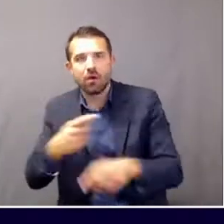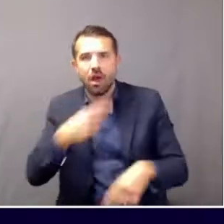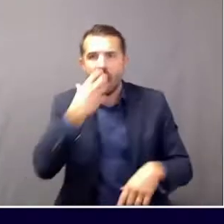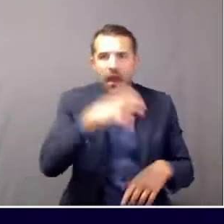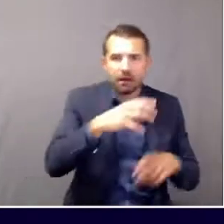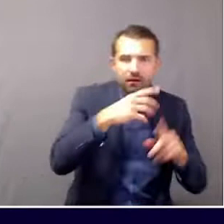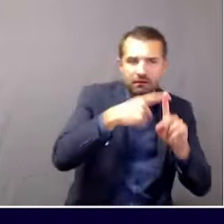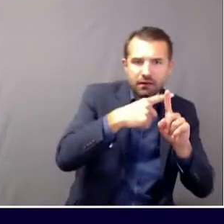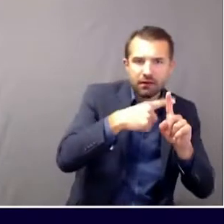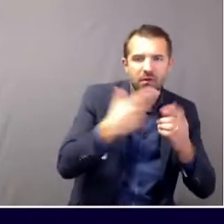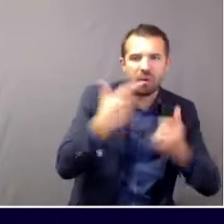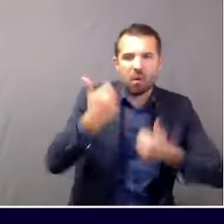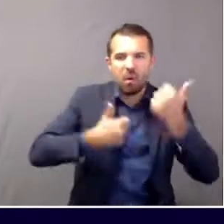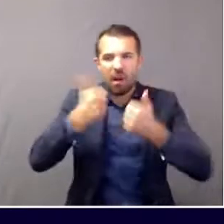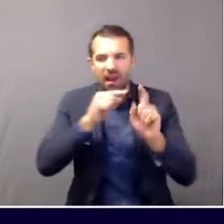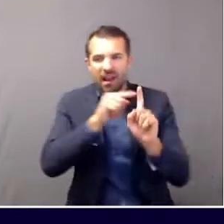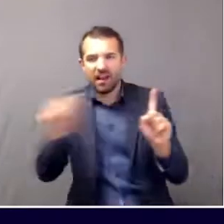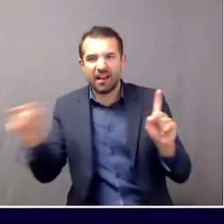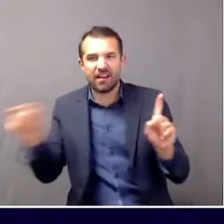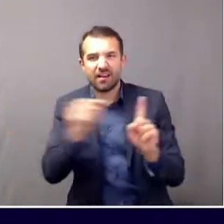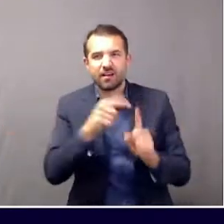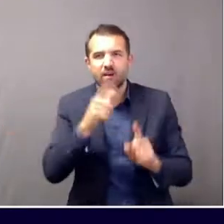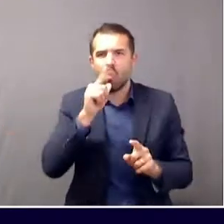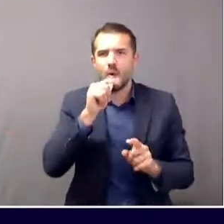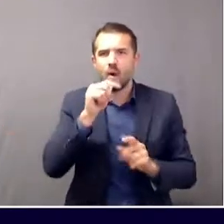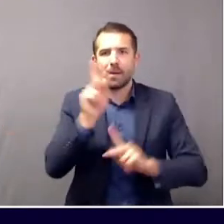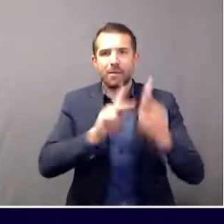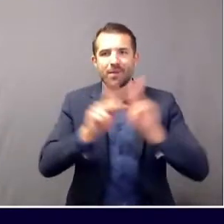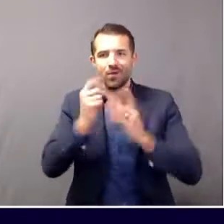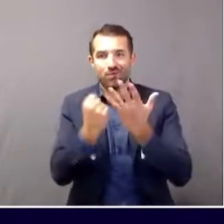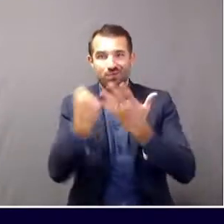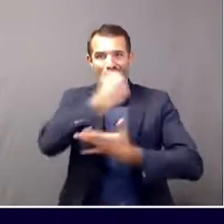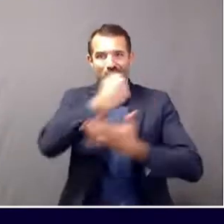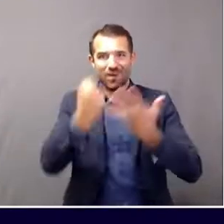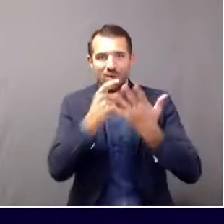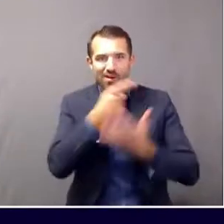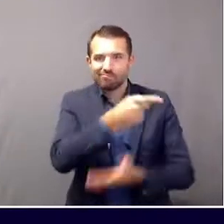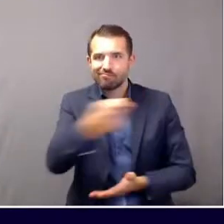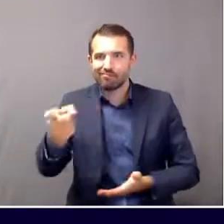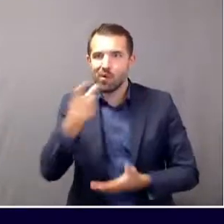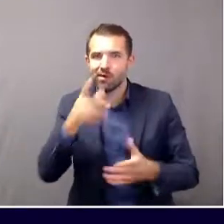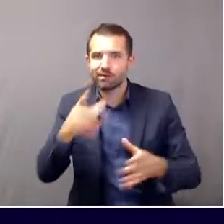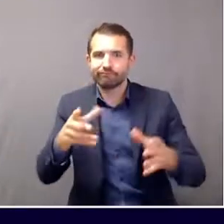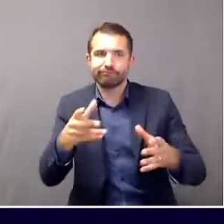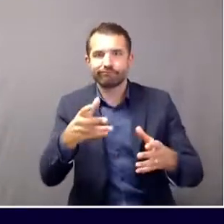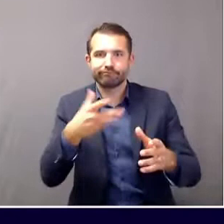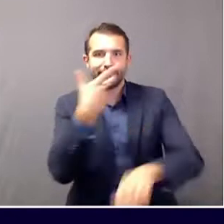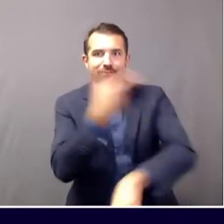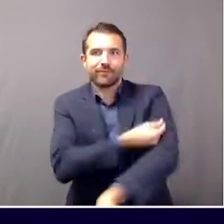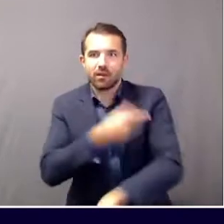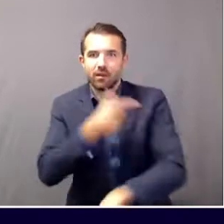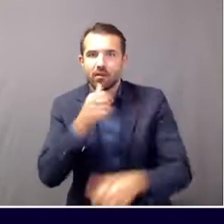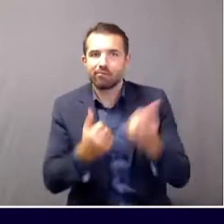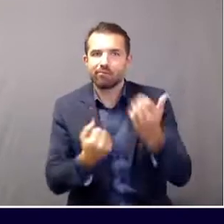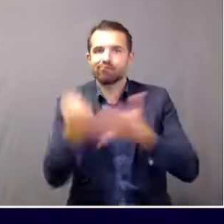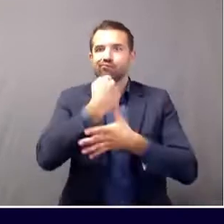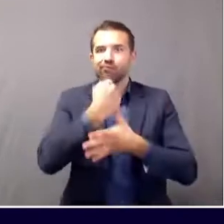that's on everyone's mind but without knowing which